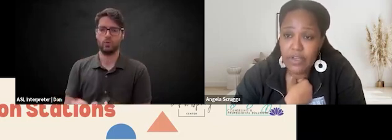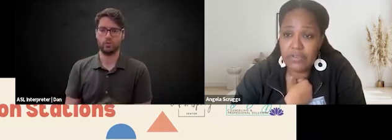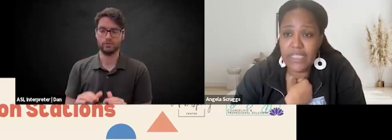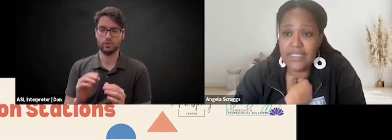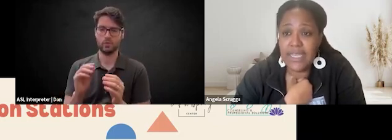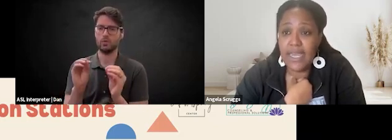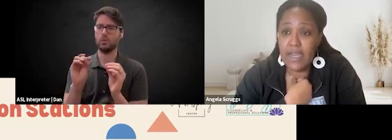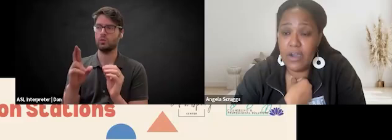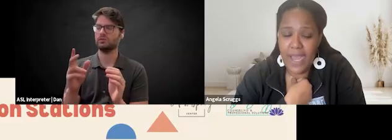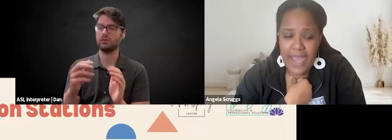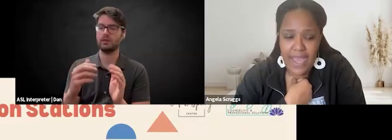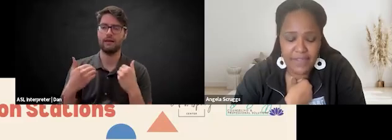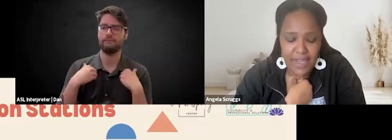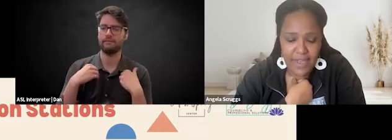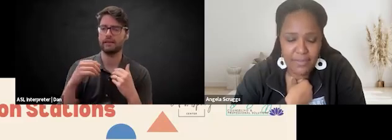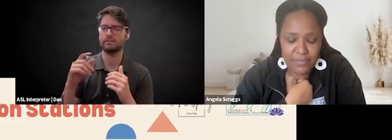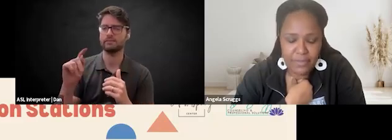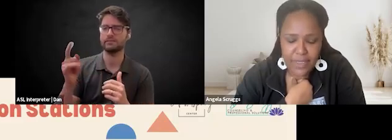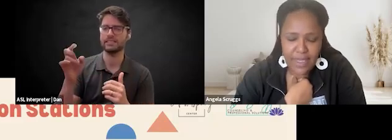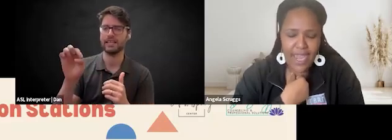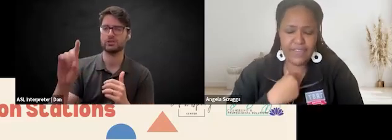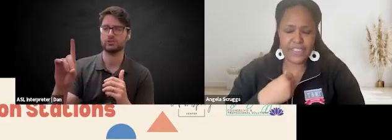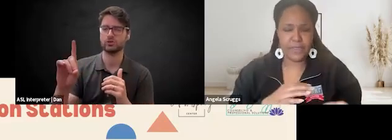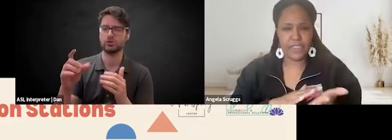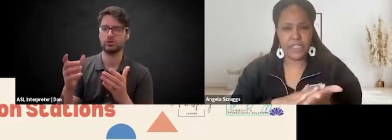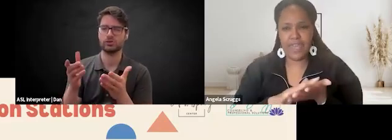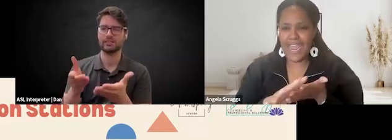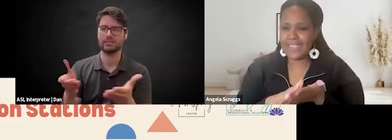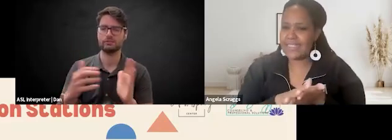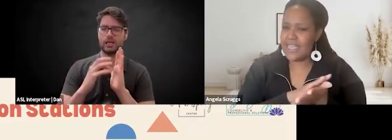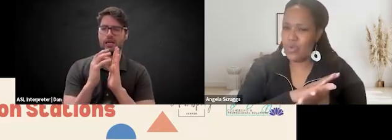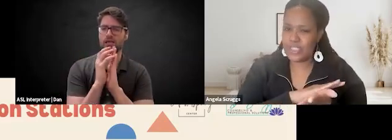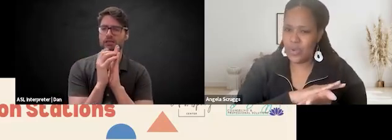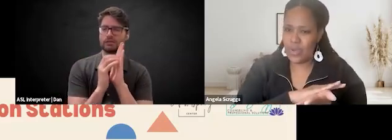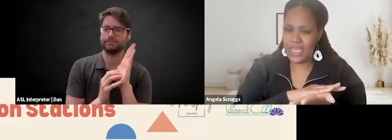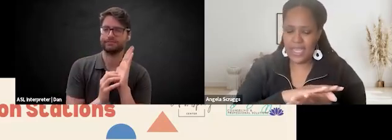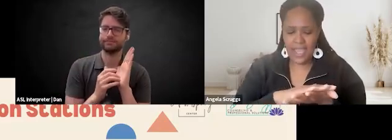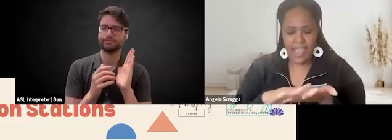those things can help. I have, um... I have this pillow that has sequins on it.